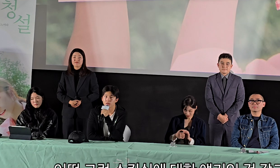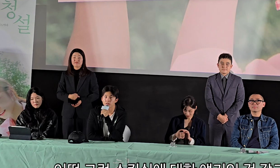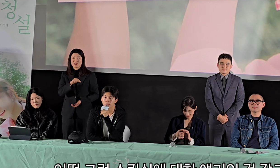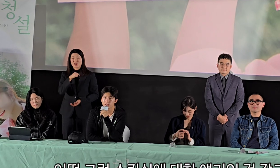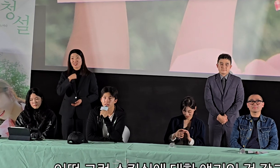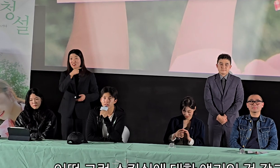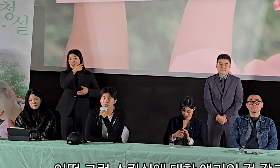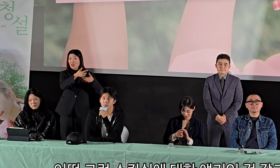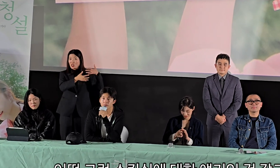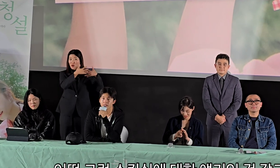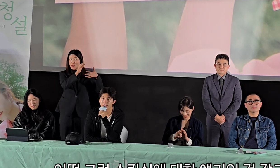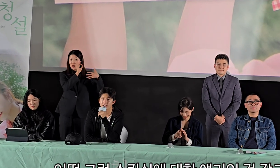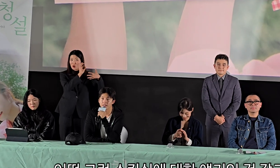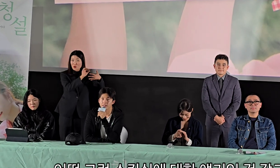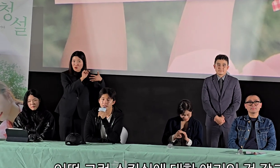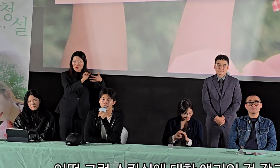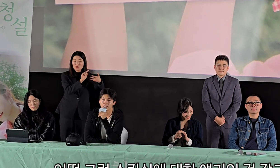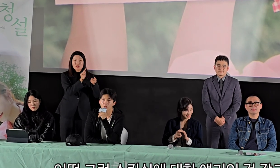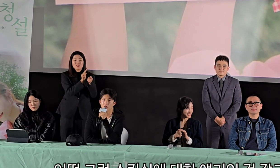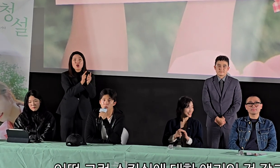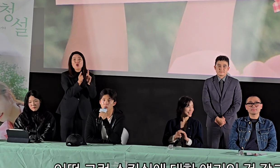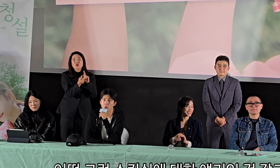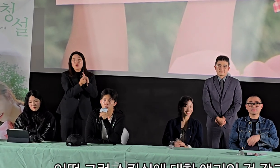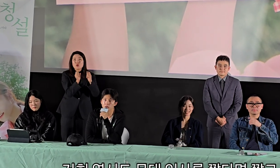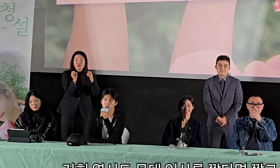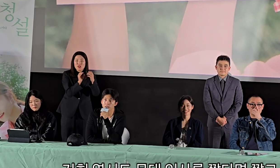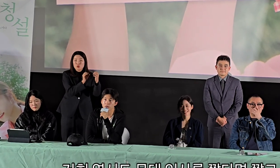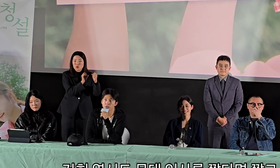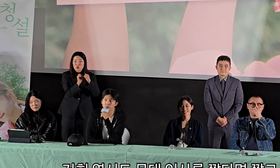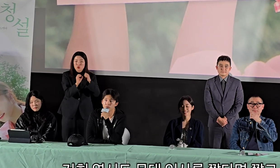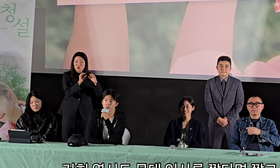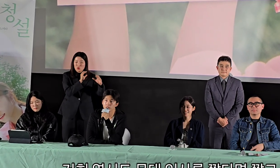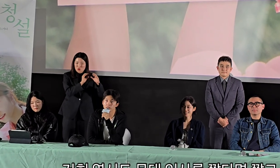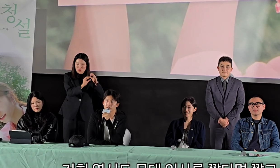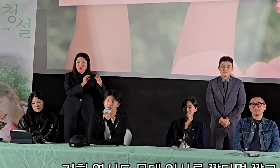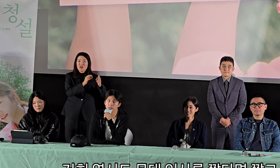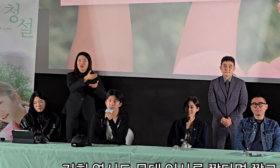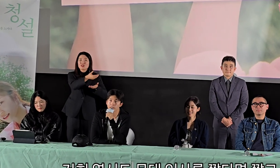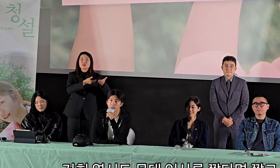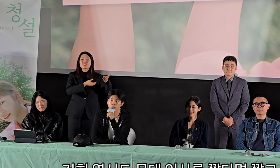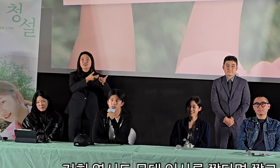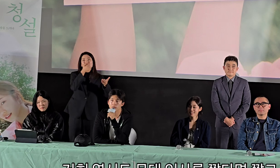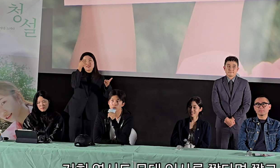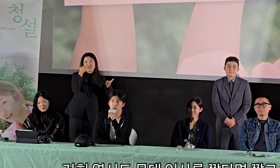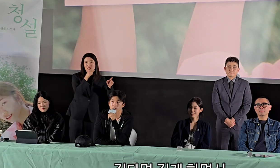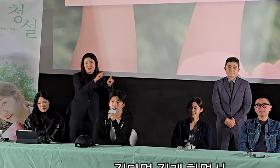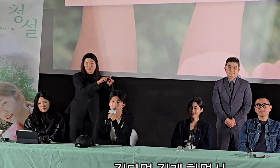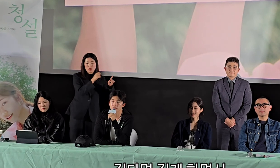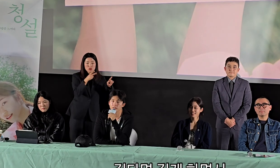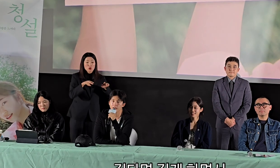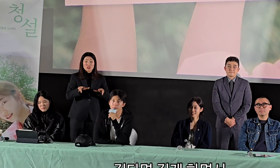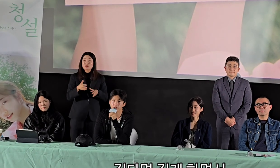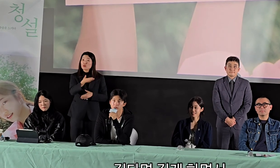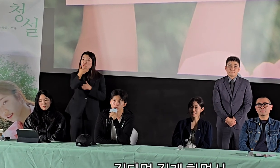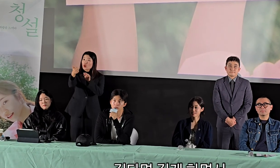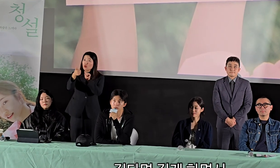about that kind of skinship, and we also felt that way while doing our stage greetings,